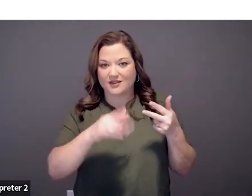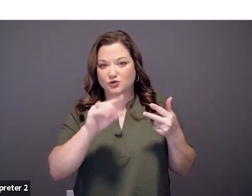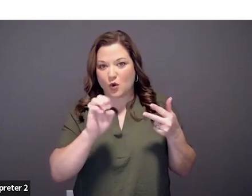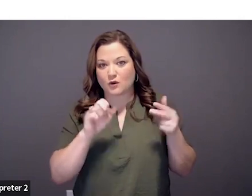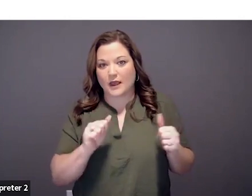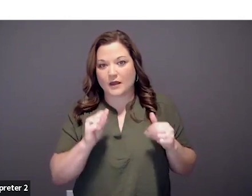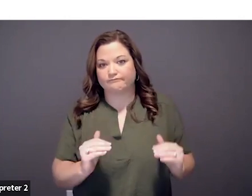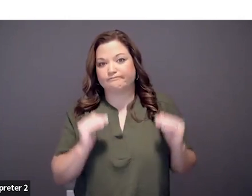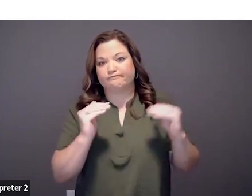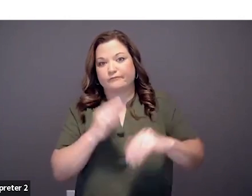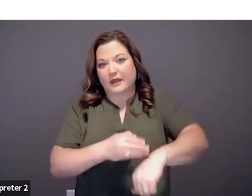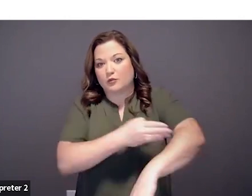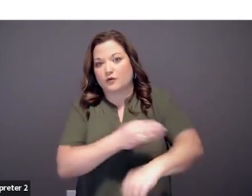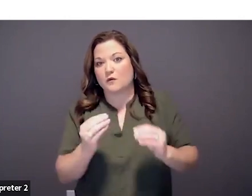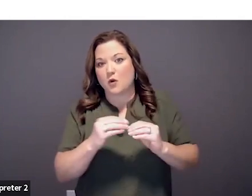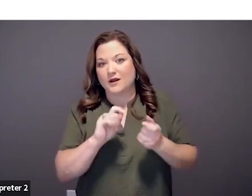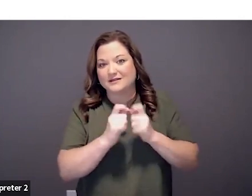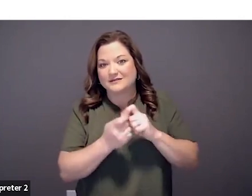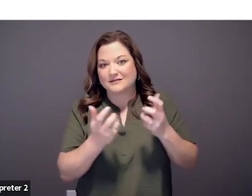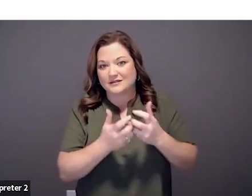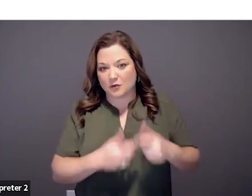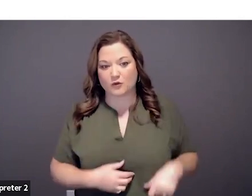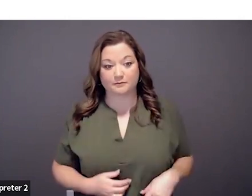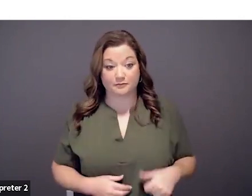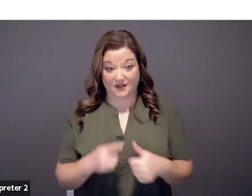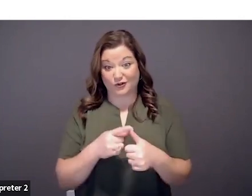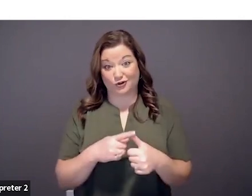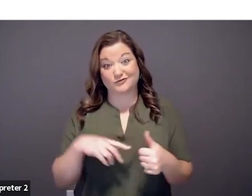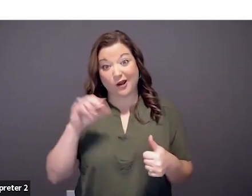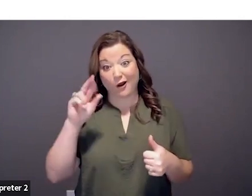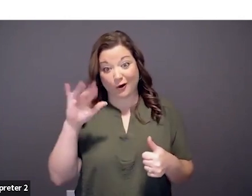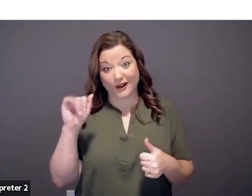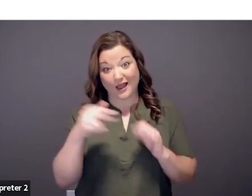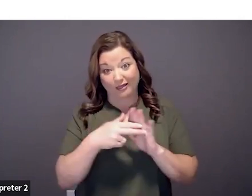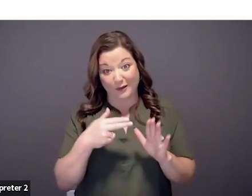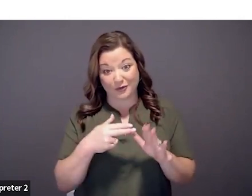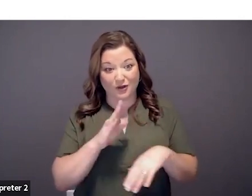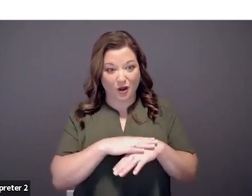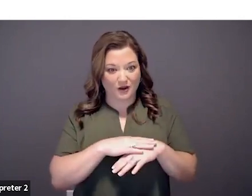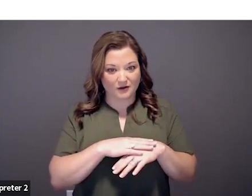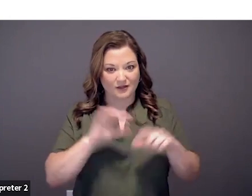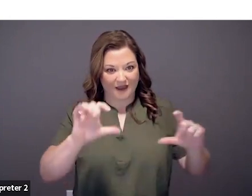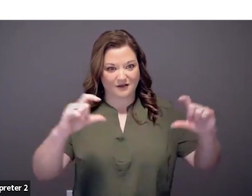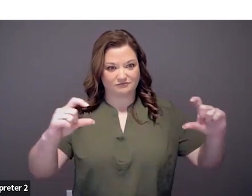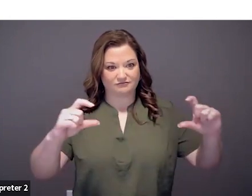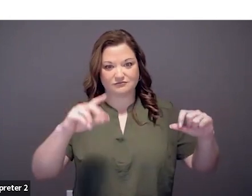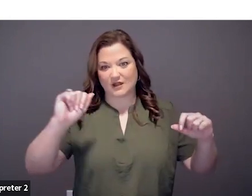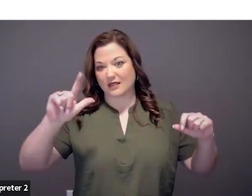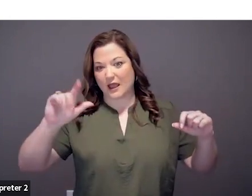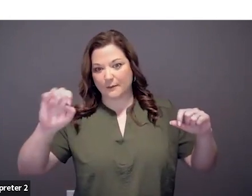The first is the ARIA-label on the label element. The second is the placeholder on the input,